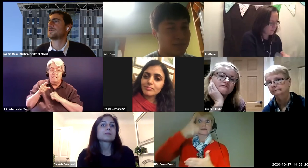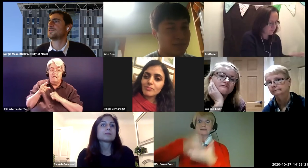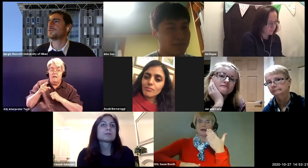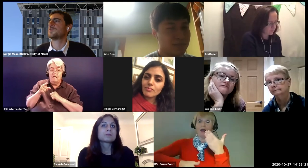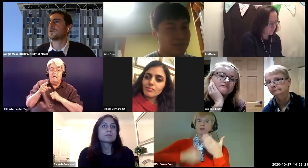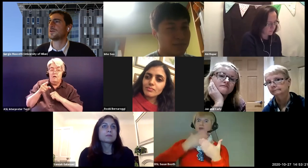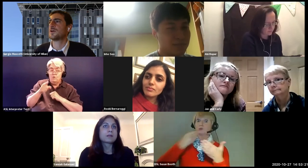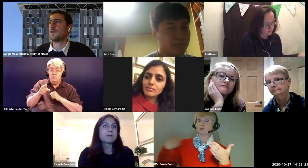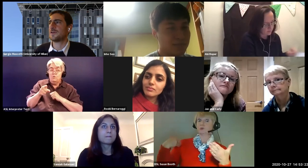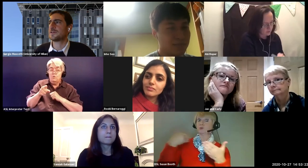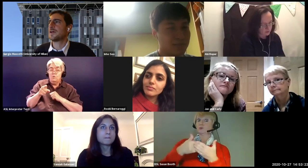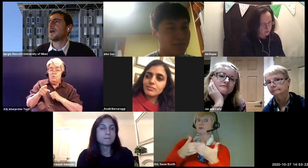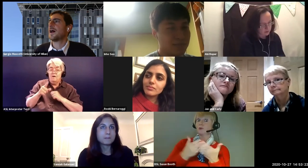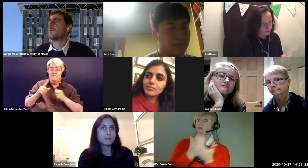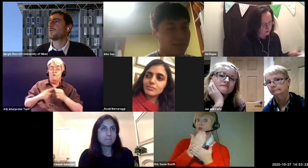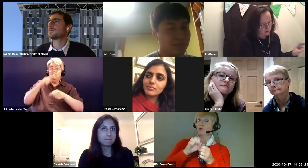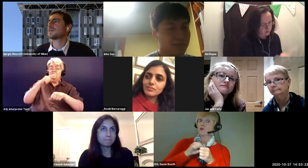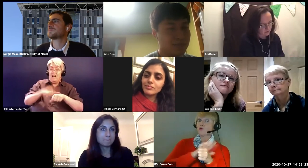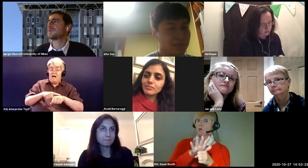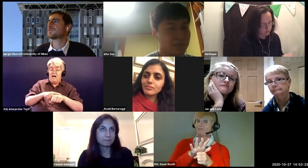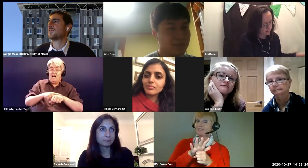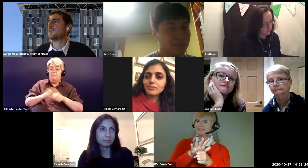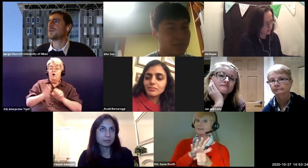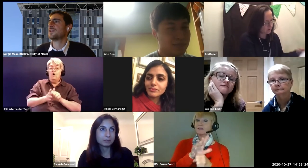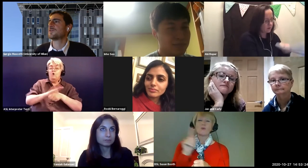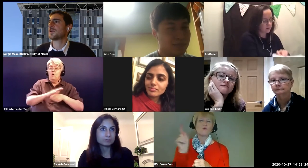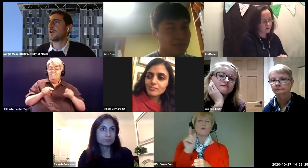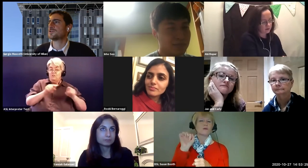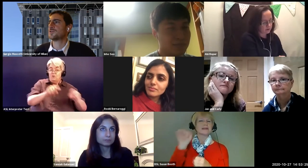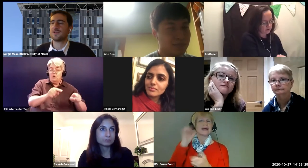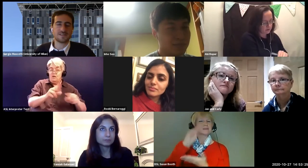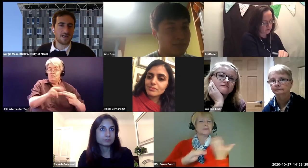using during Covid what was the experience of learning a new technology during this time